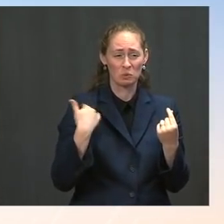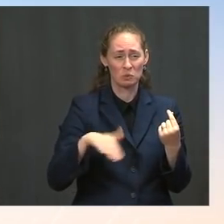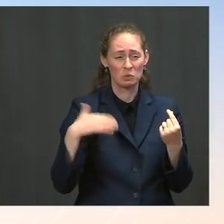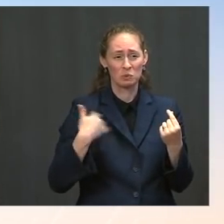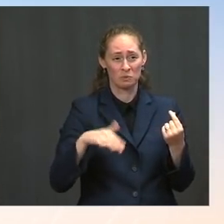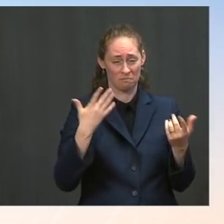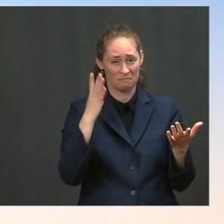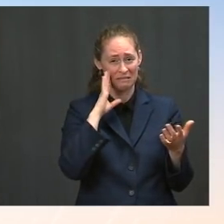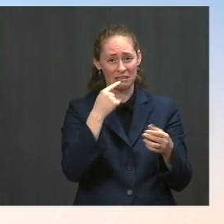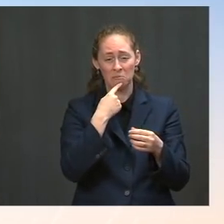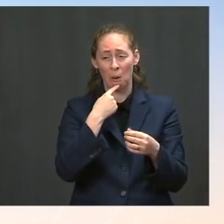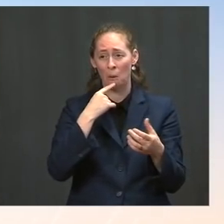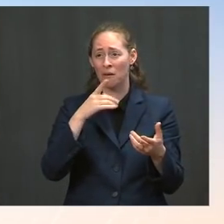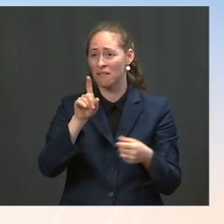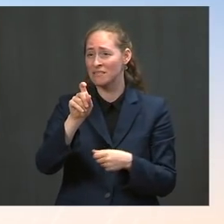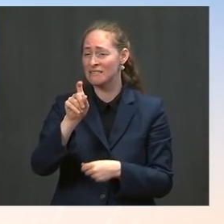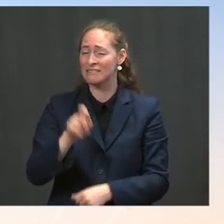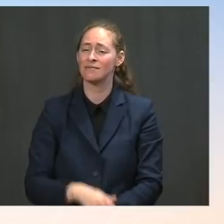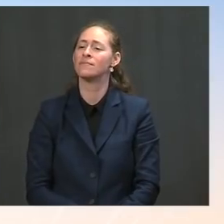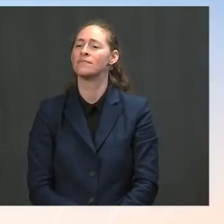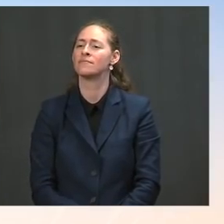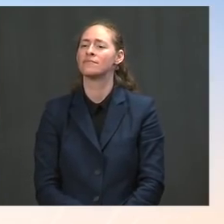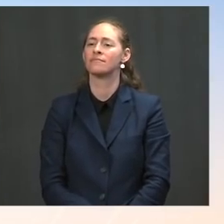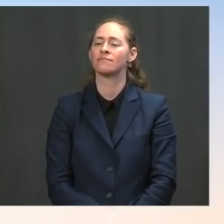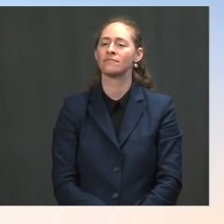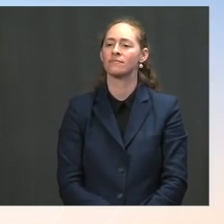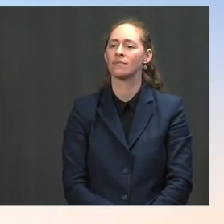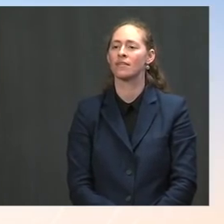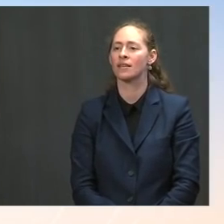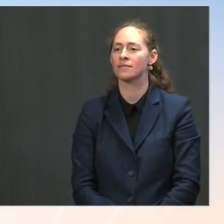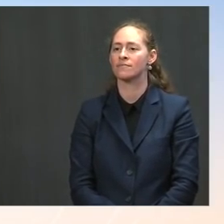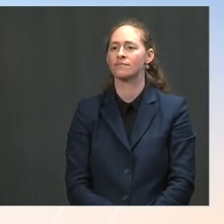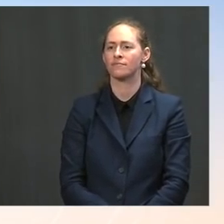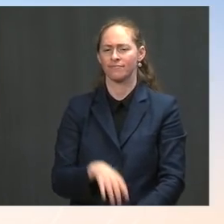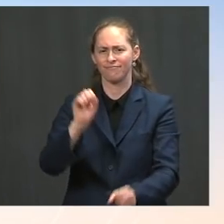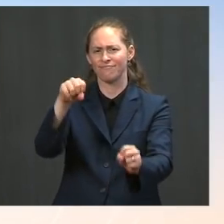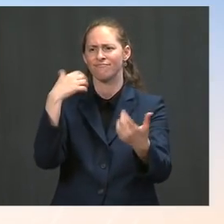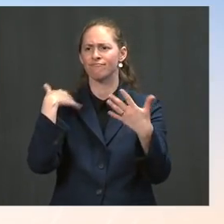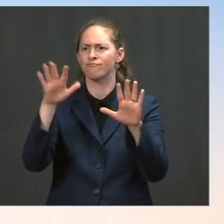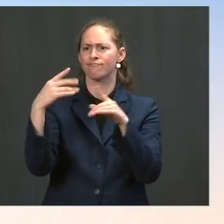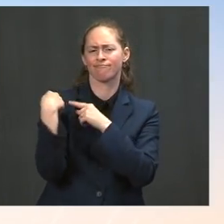and it will continue until he has both pieces of legislation on his desk to sign them into law.